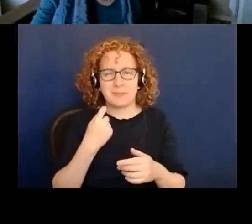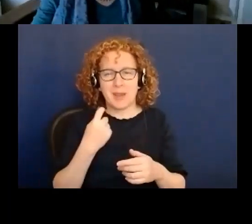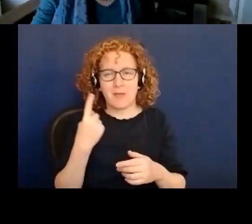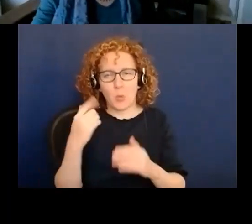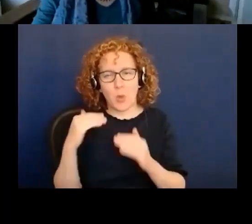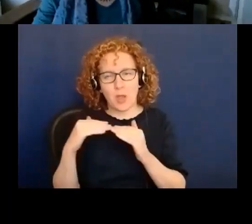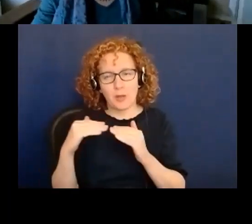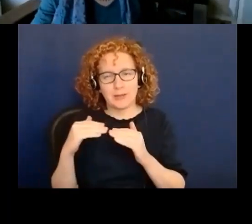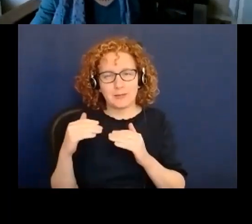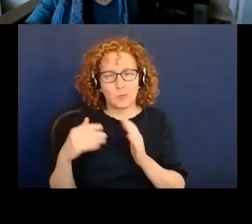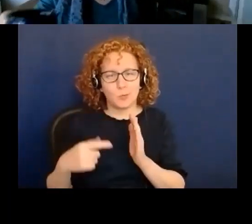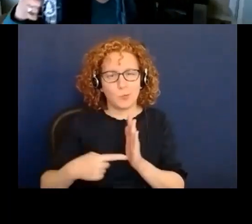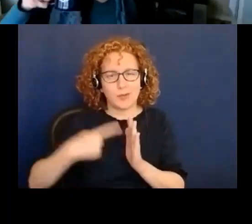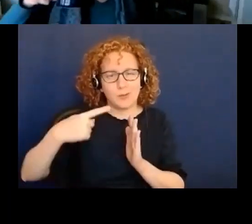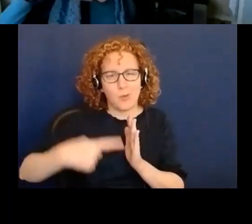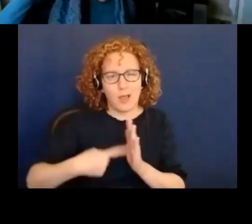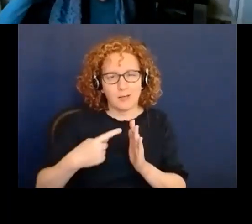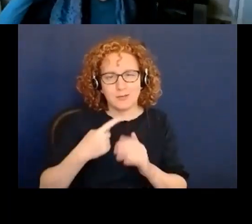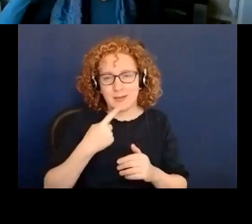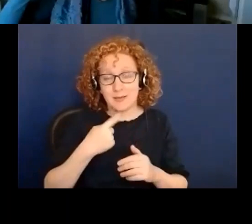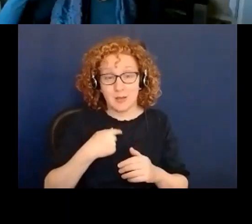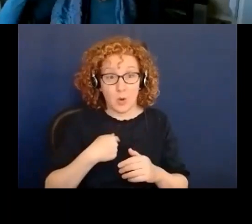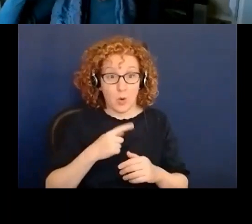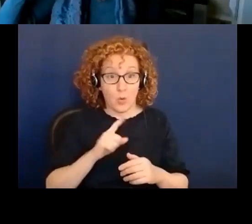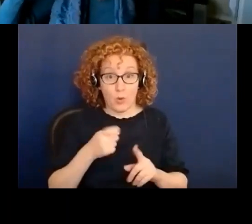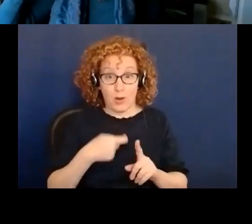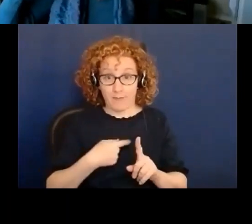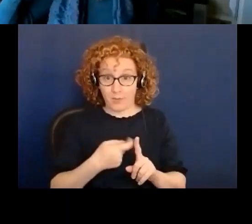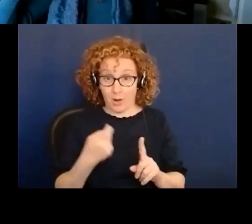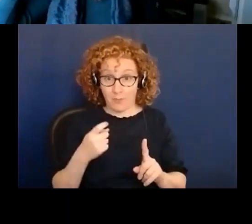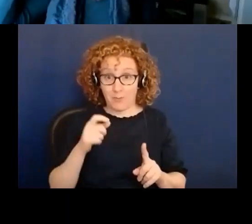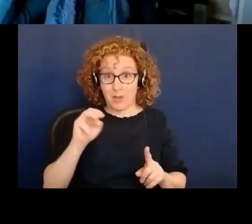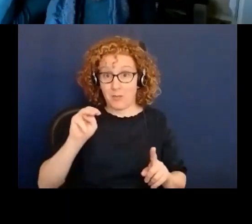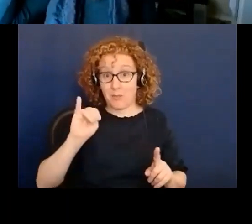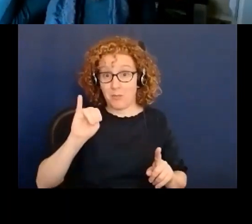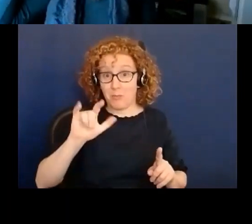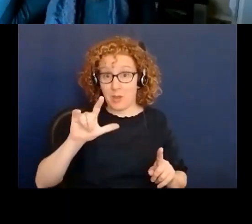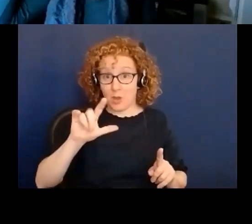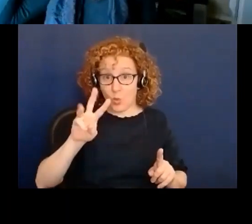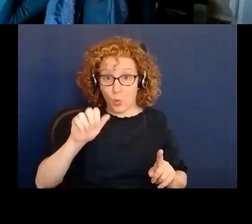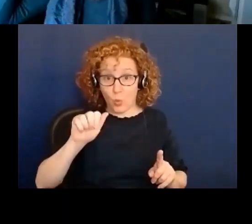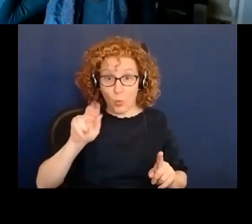well i think about you know where i came from in Milwaukee and I'm thinking about like how would I